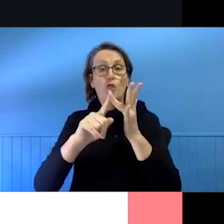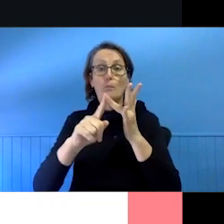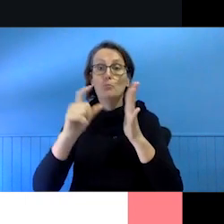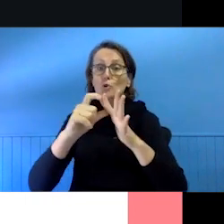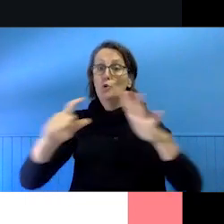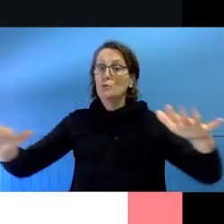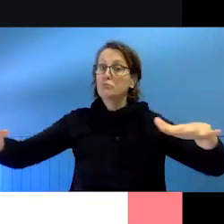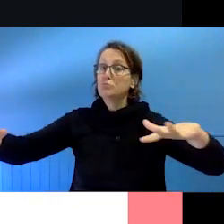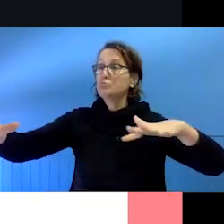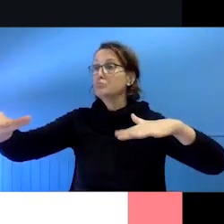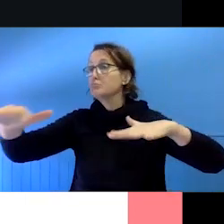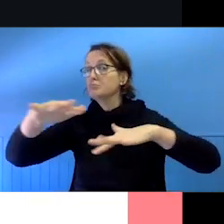So at the moment, I would